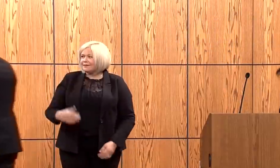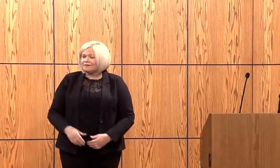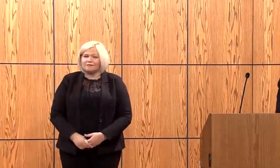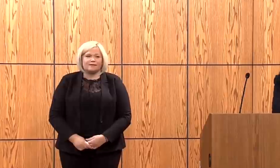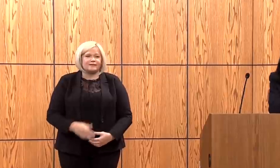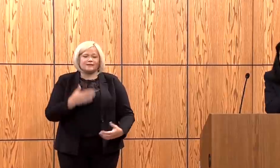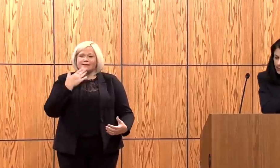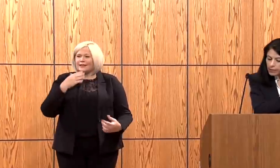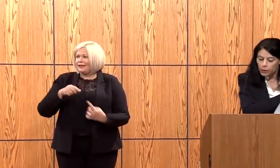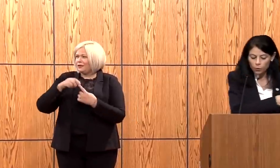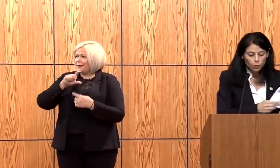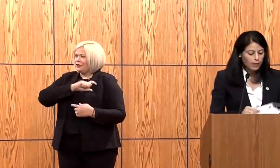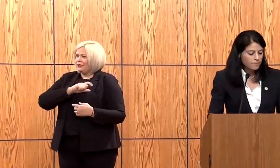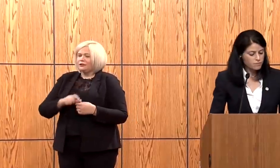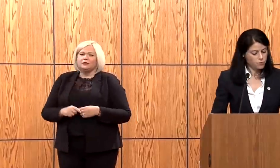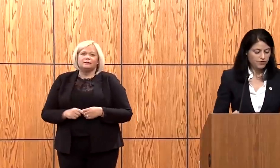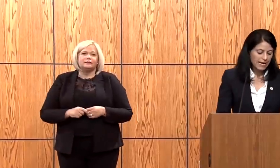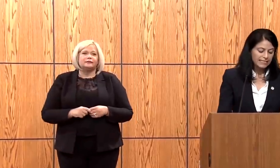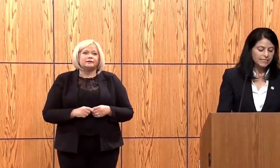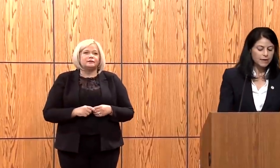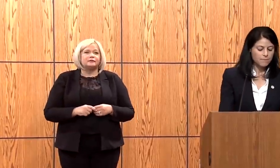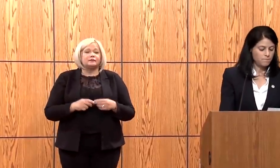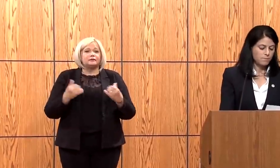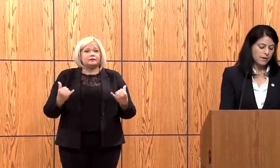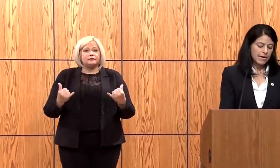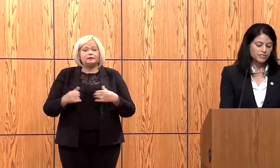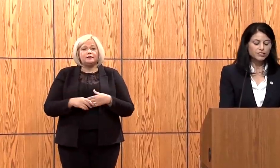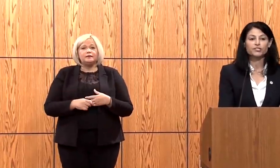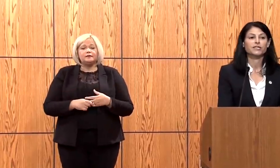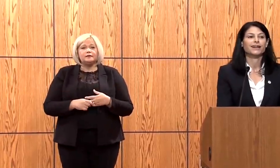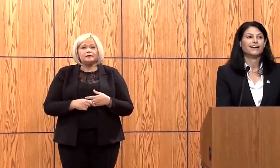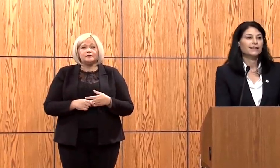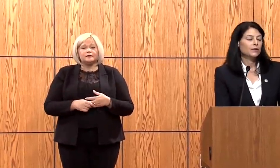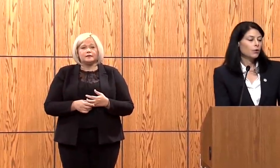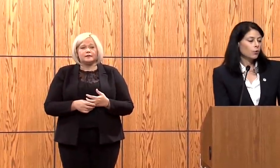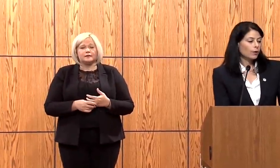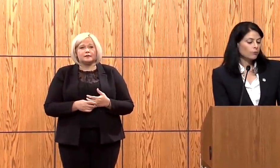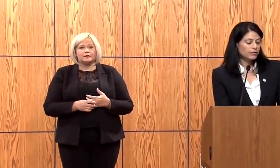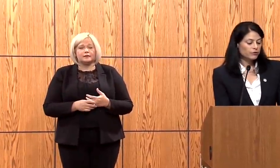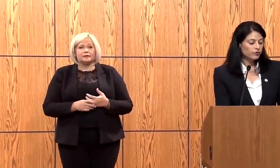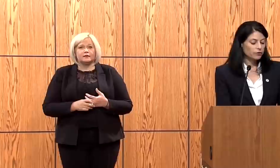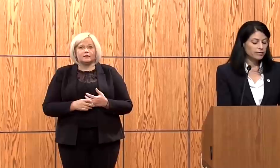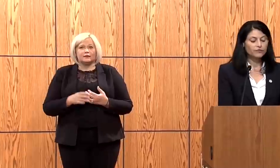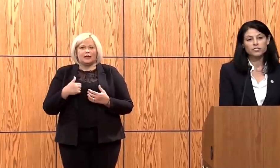ONLINE AT TIPS.FBI.GOV. THANK YOU. THANK YOU. >> THANK YOU, SPECIAL AGENT.